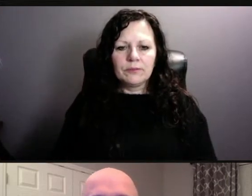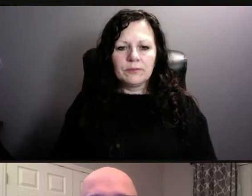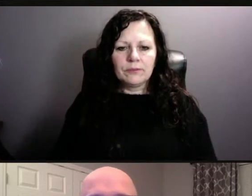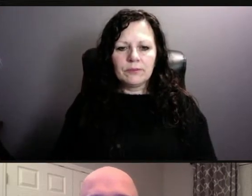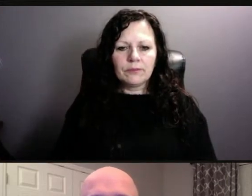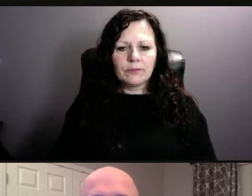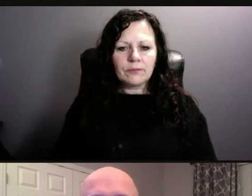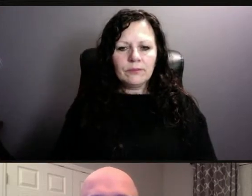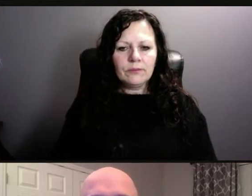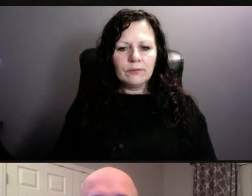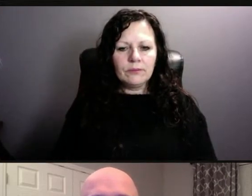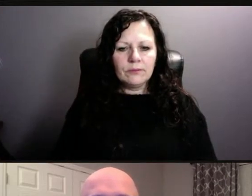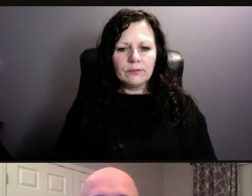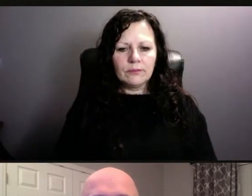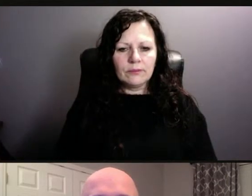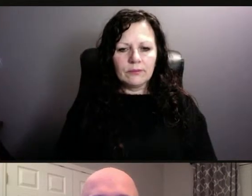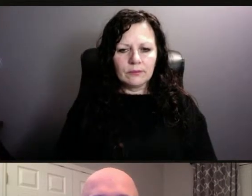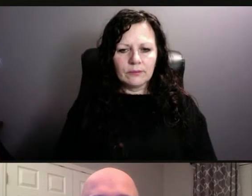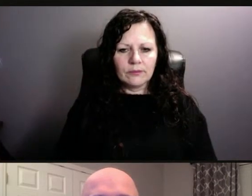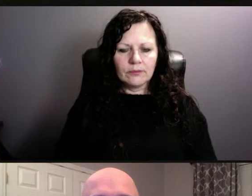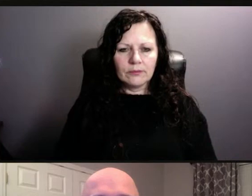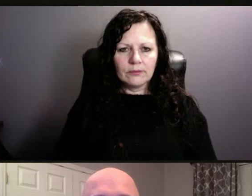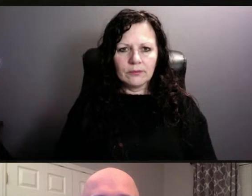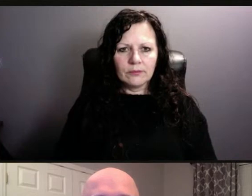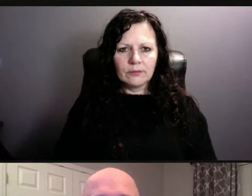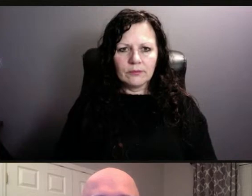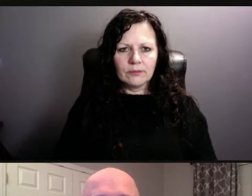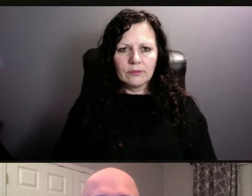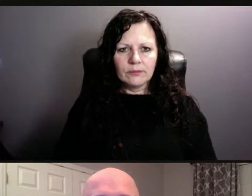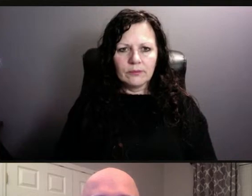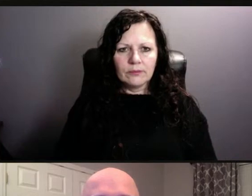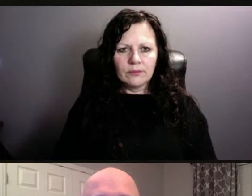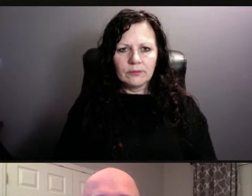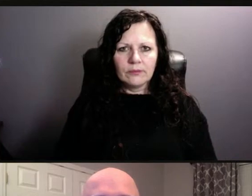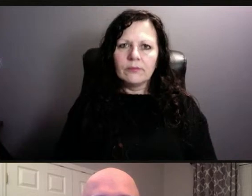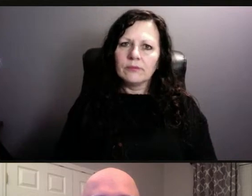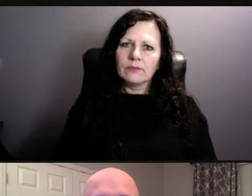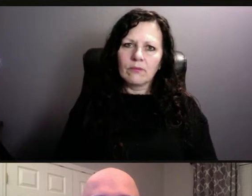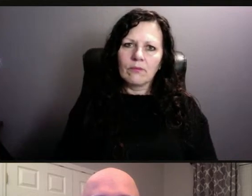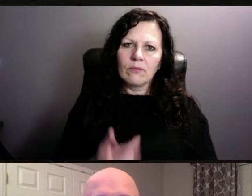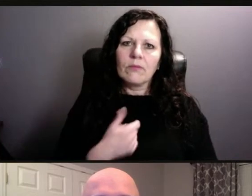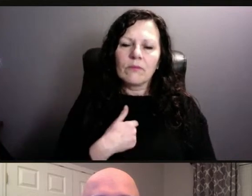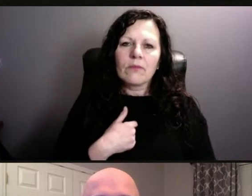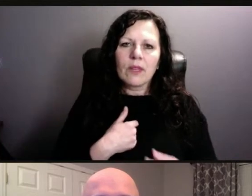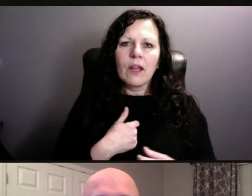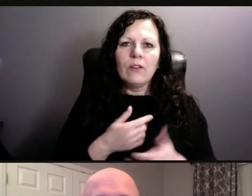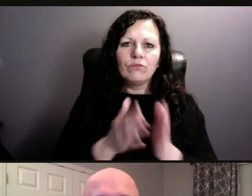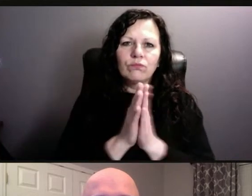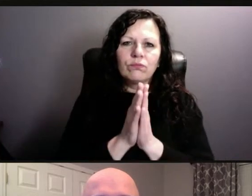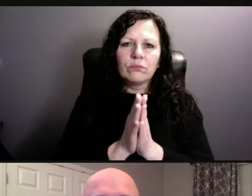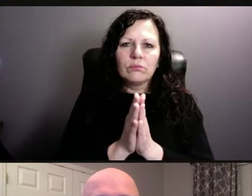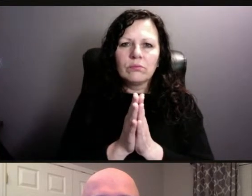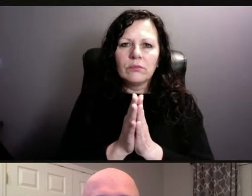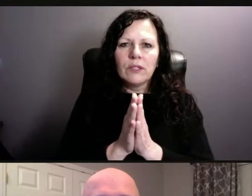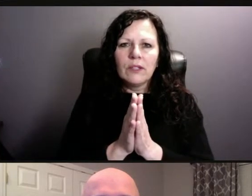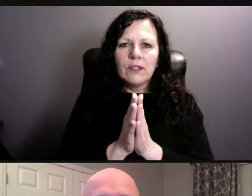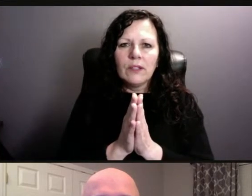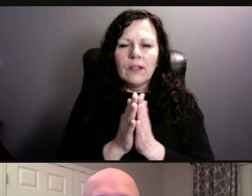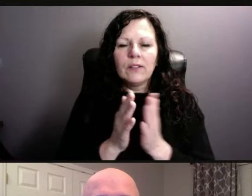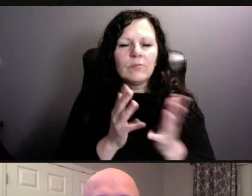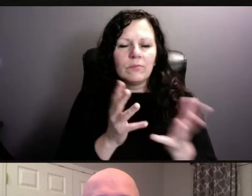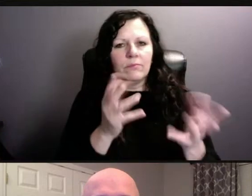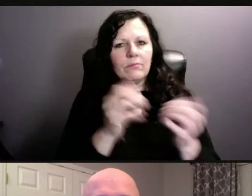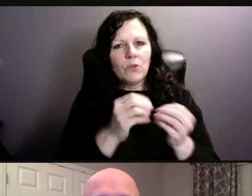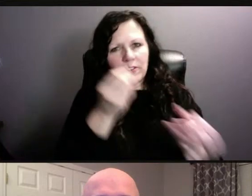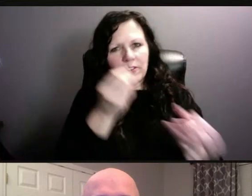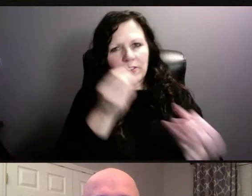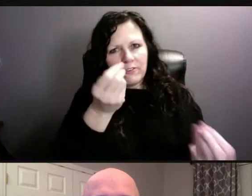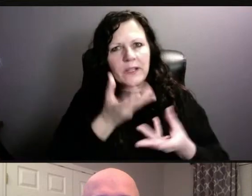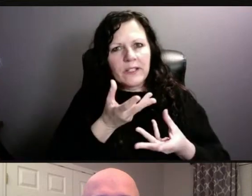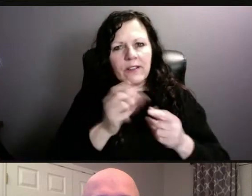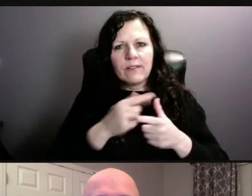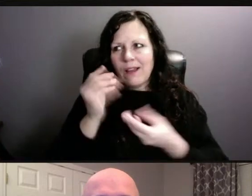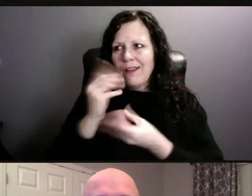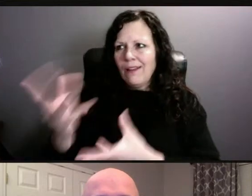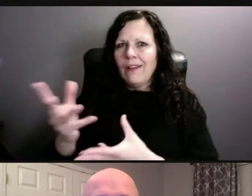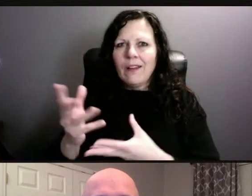ONE TYPE OF FEDERAL AND STATE.